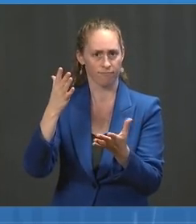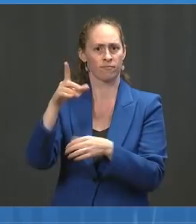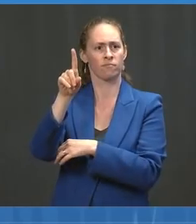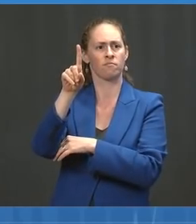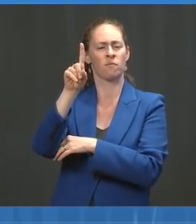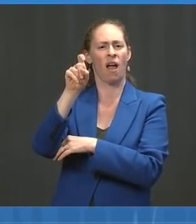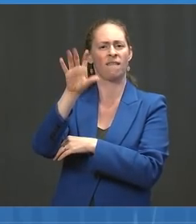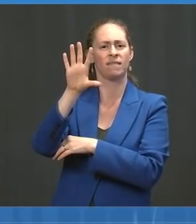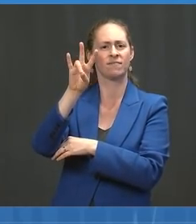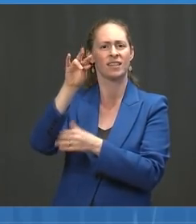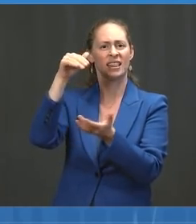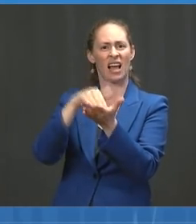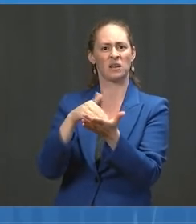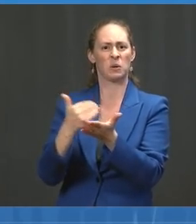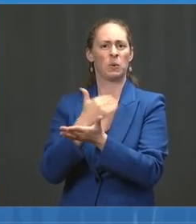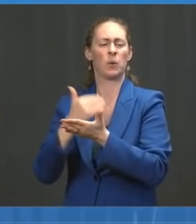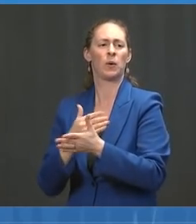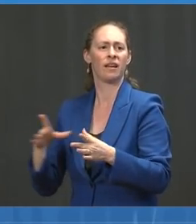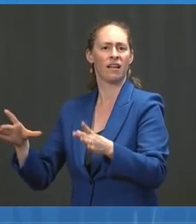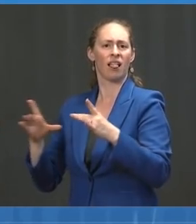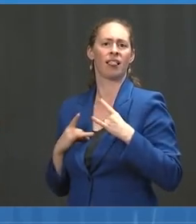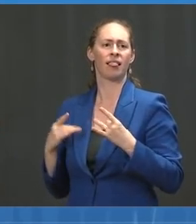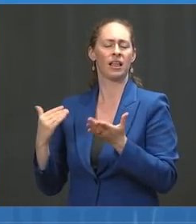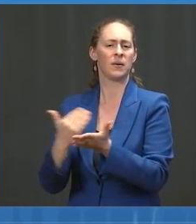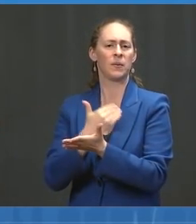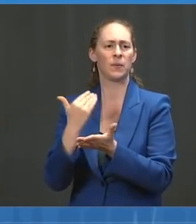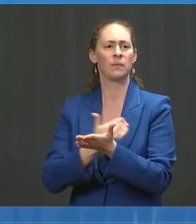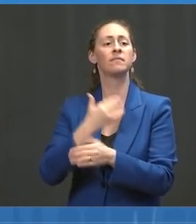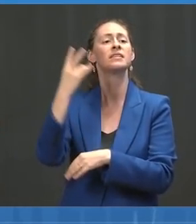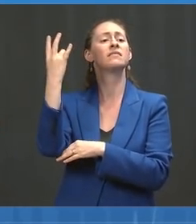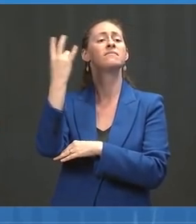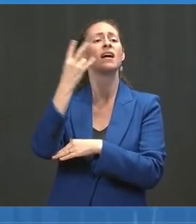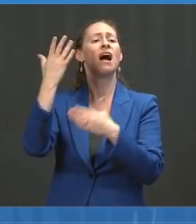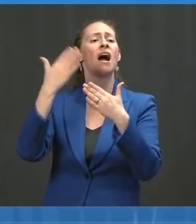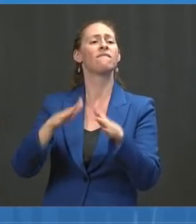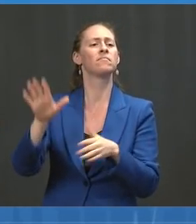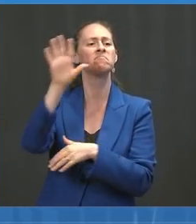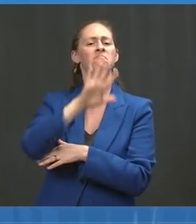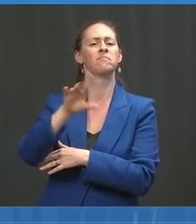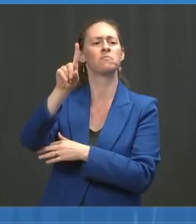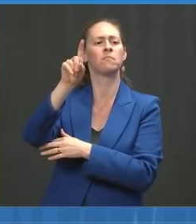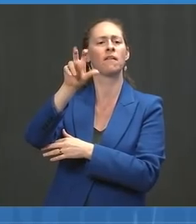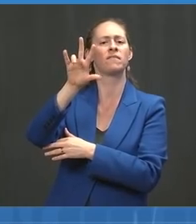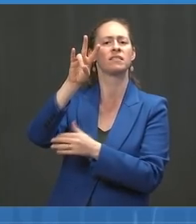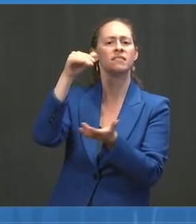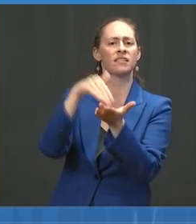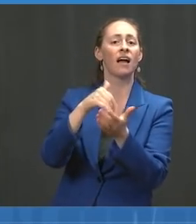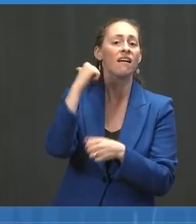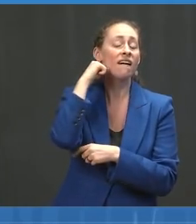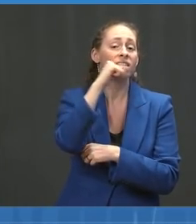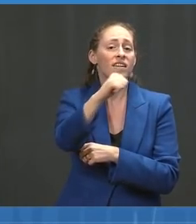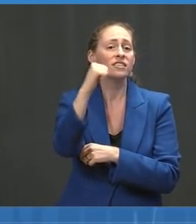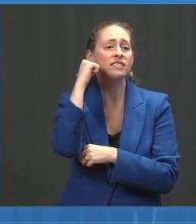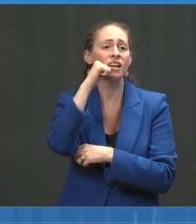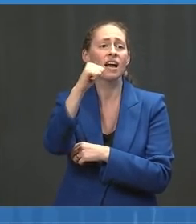Our seven-day average is about 137,000 cases per day. This represents an increase of nearly 12 percent